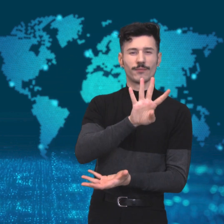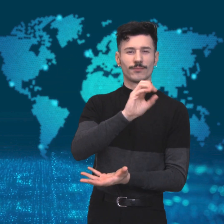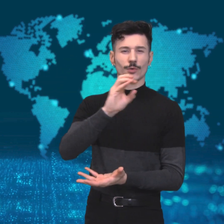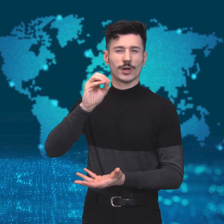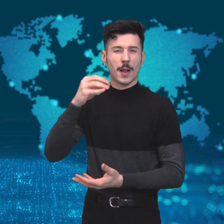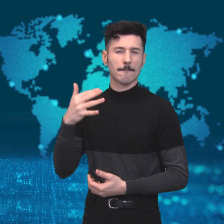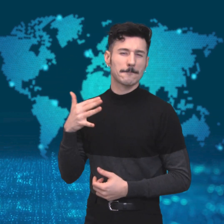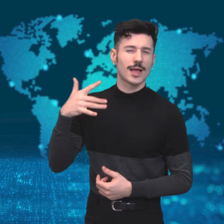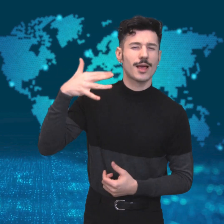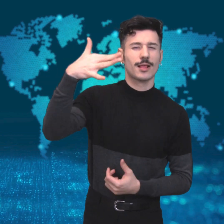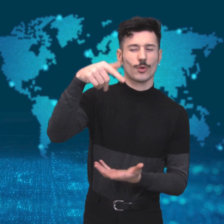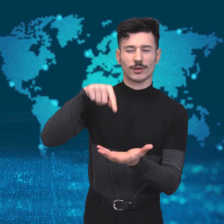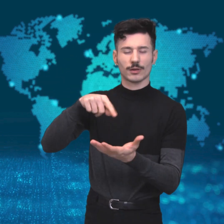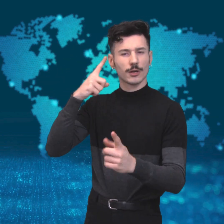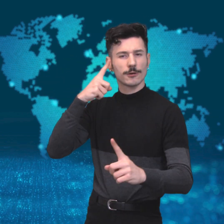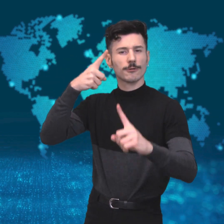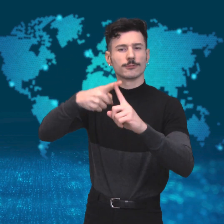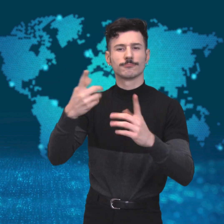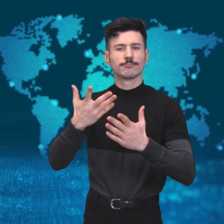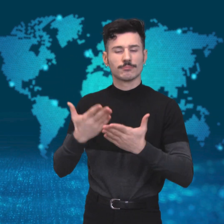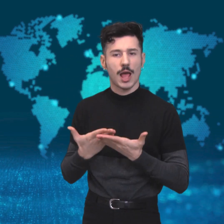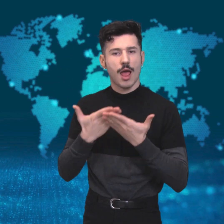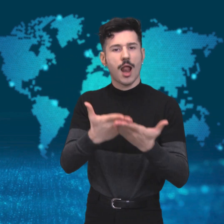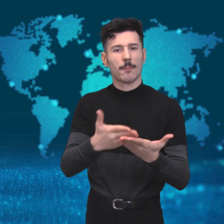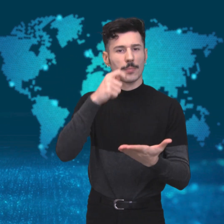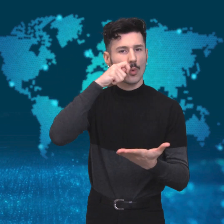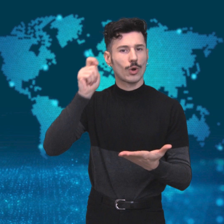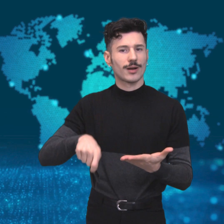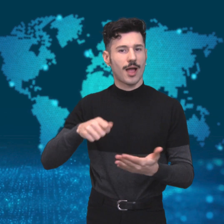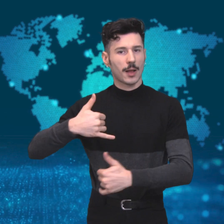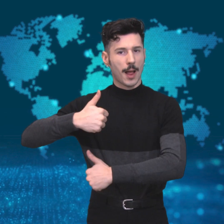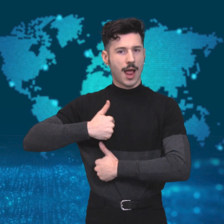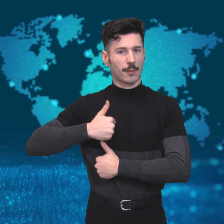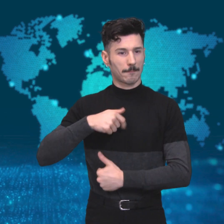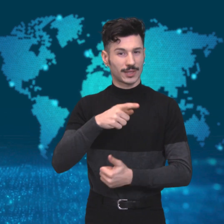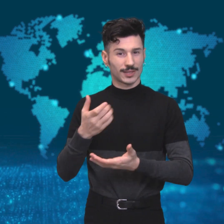He was accused of withholding about 400